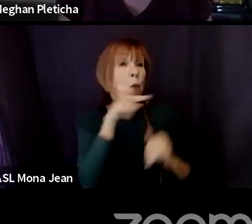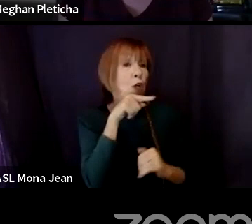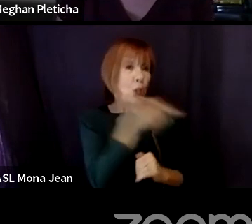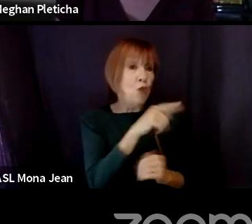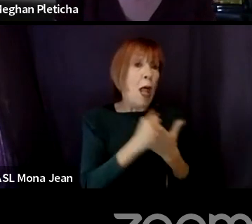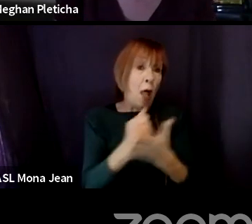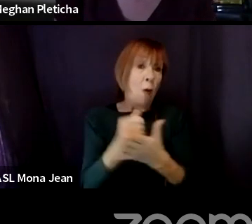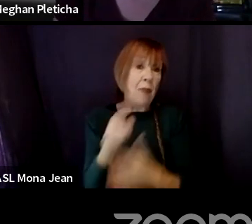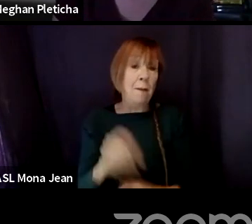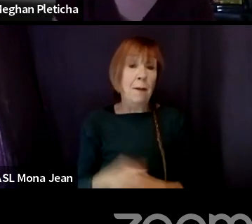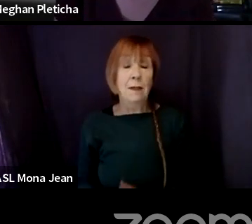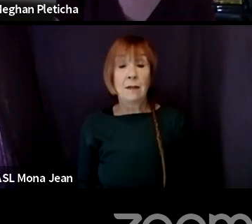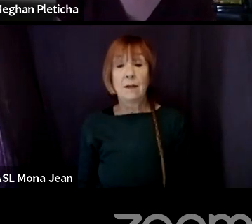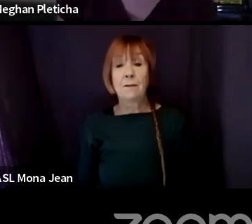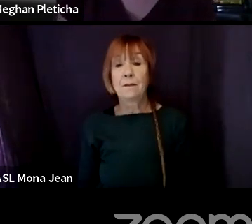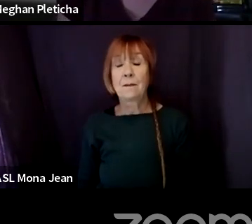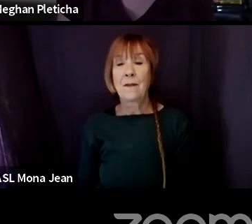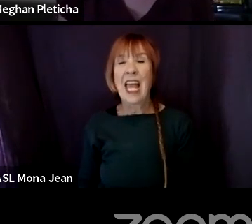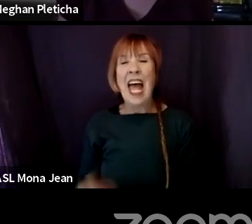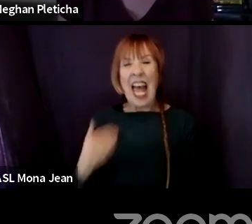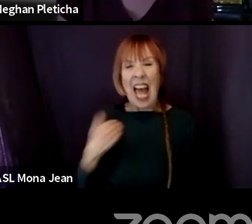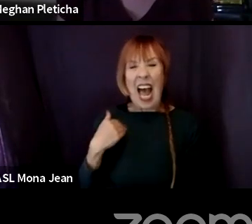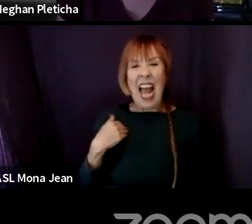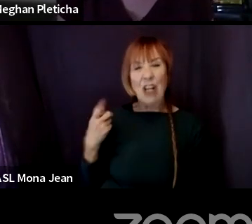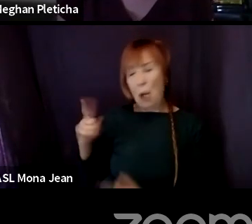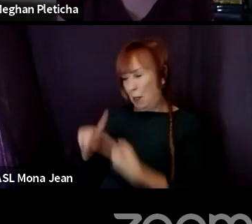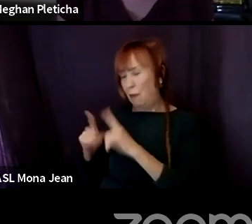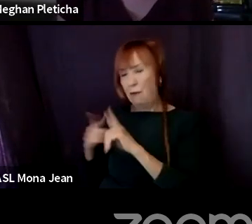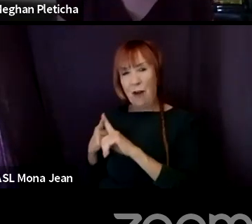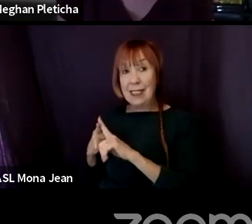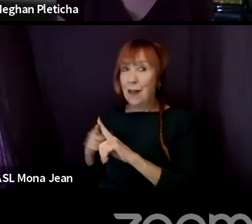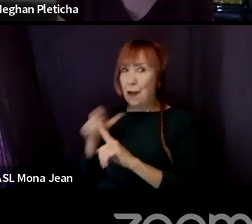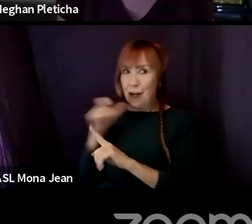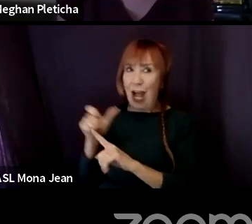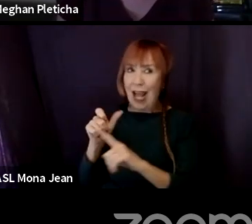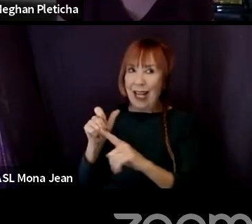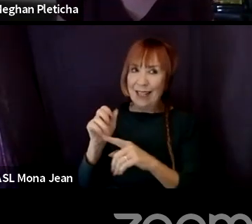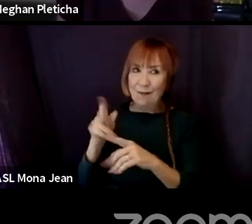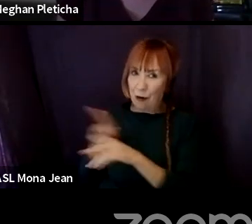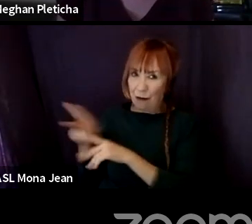is I have a couple friends who aren't in the industry and they're just cheerleaders.